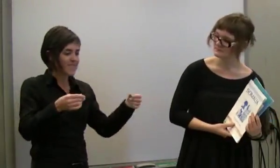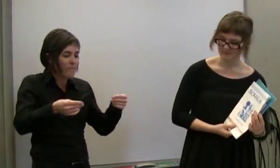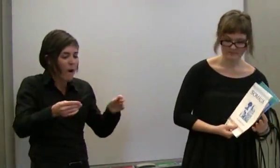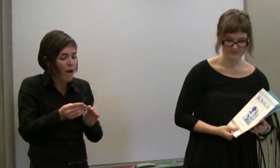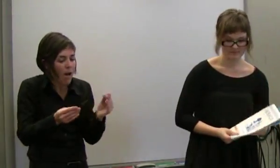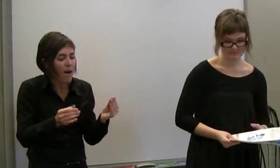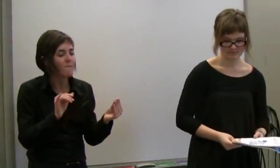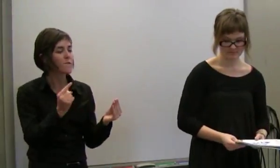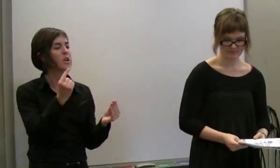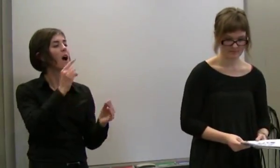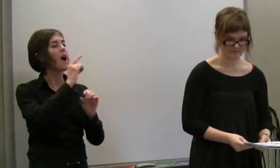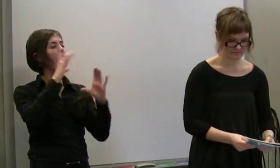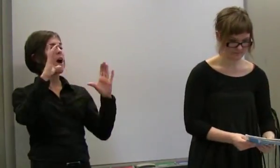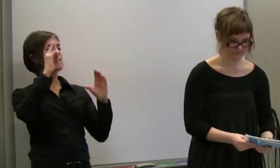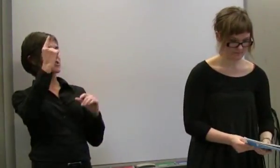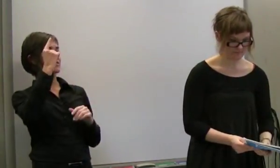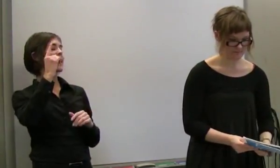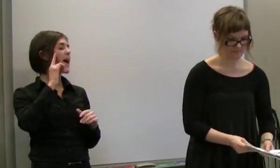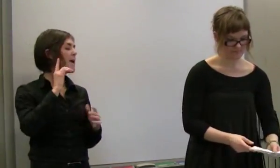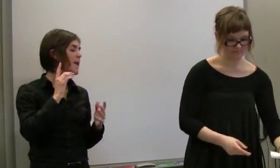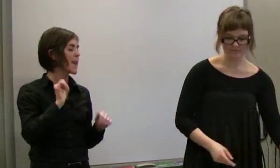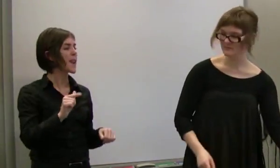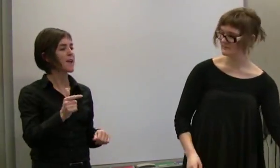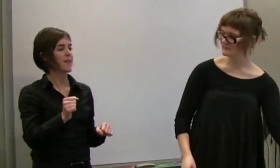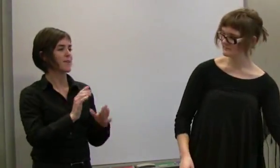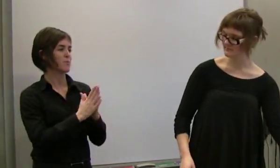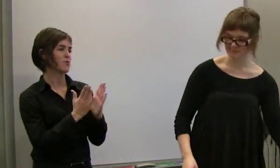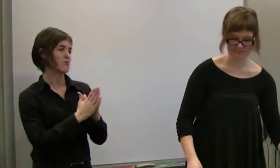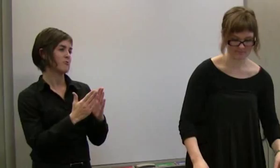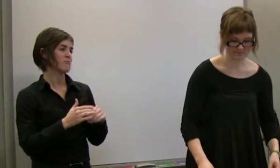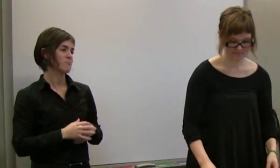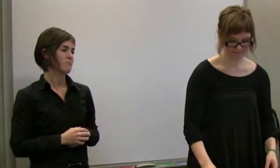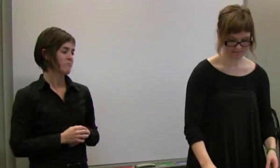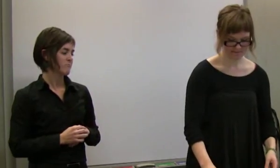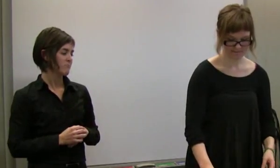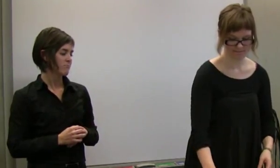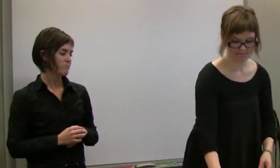good place to start your research.